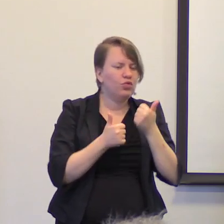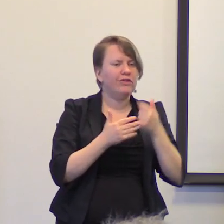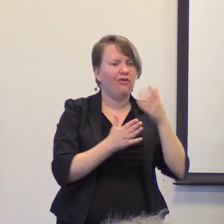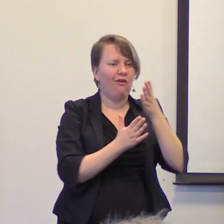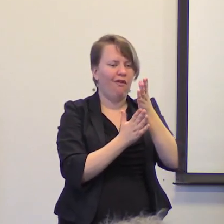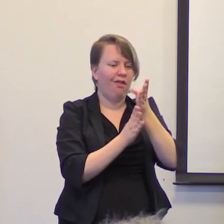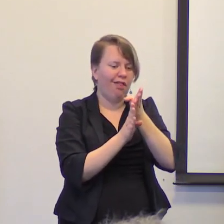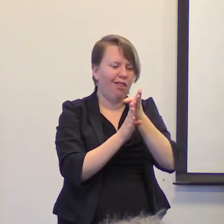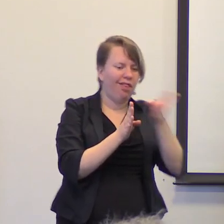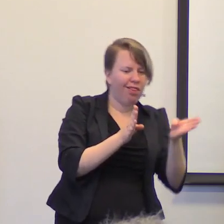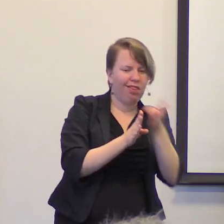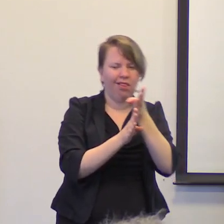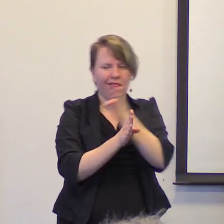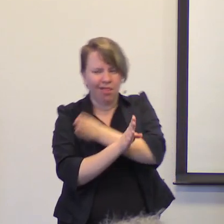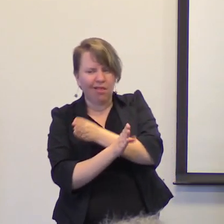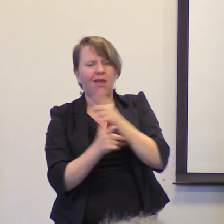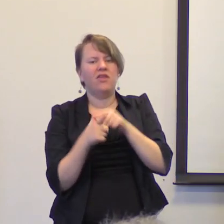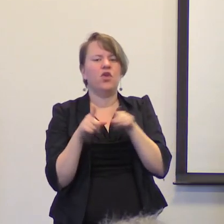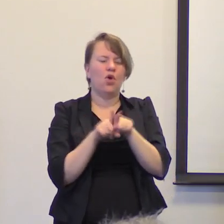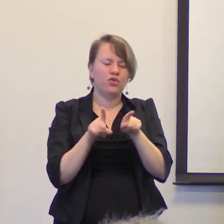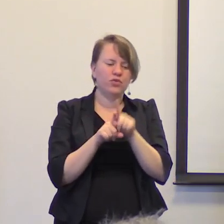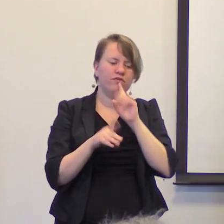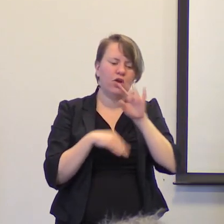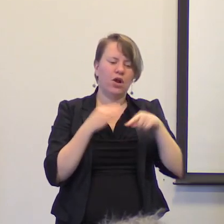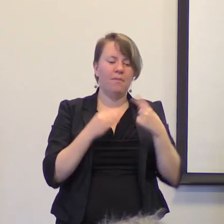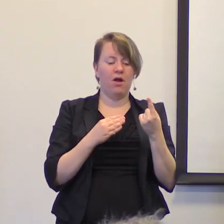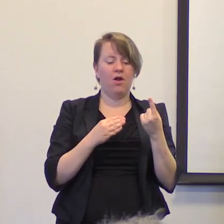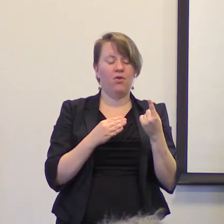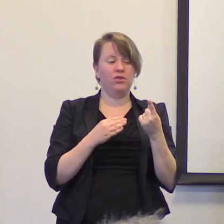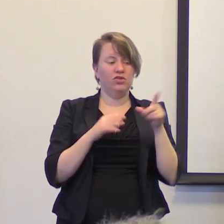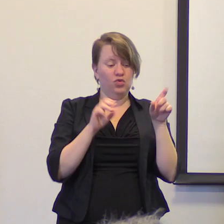that was on, and then we would also have to talk about the fact that, as you can see from